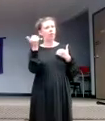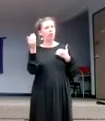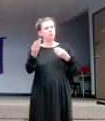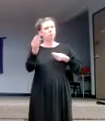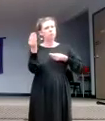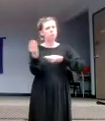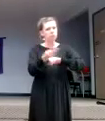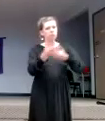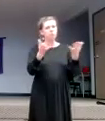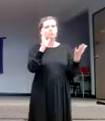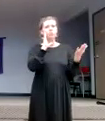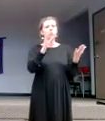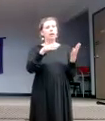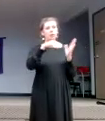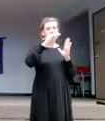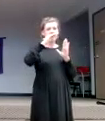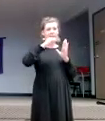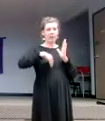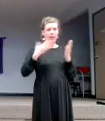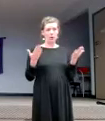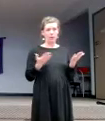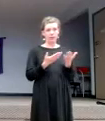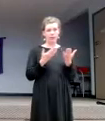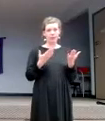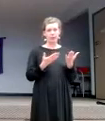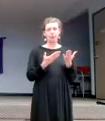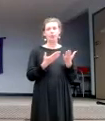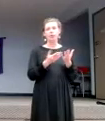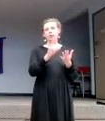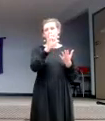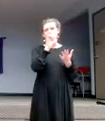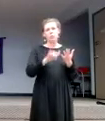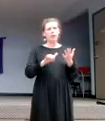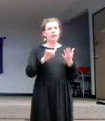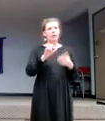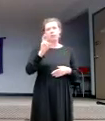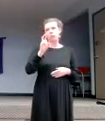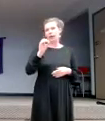we have the information needed to fill out. But basically what that Right of Entry is a